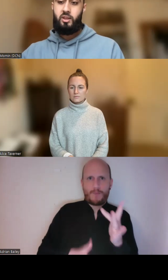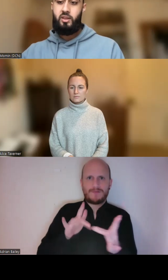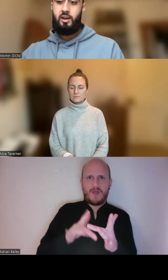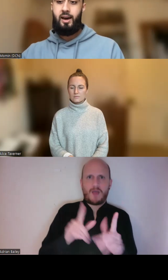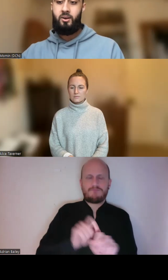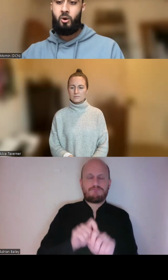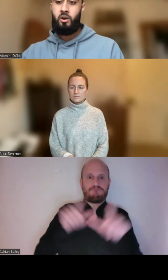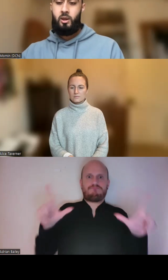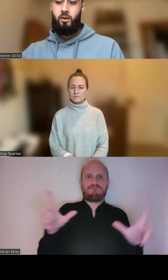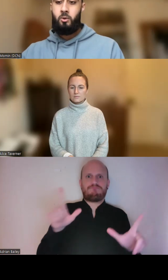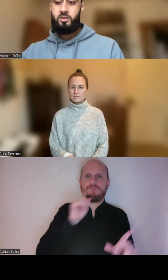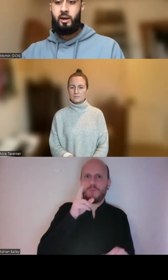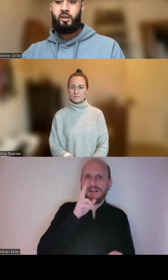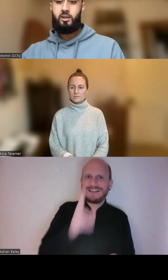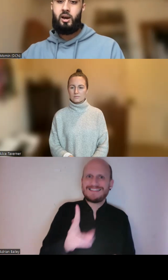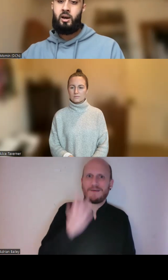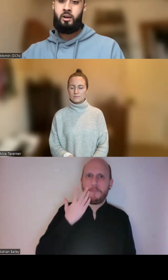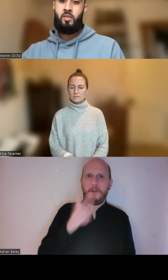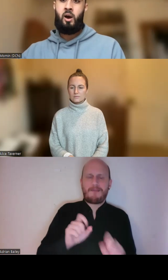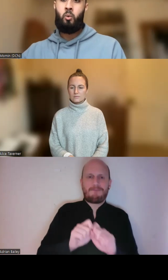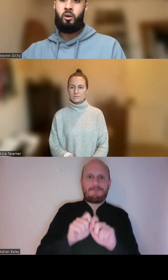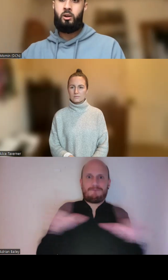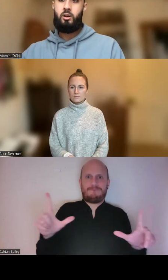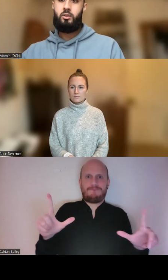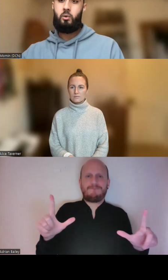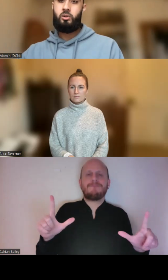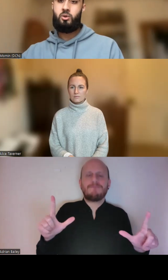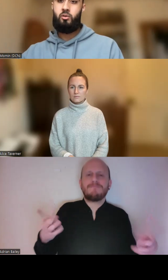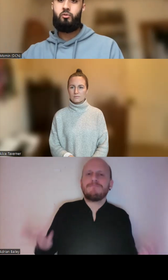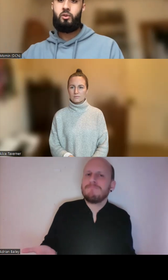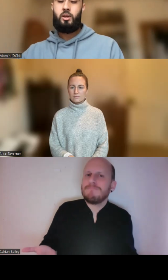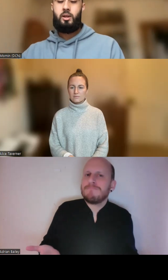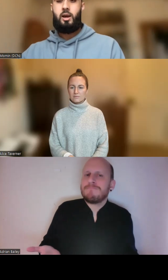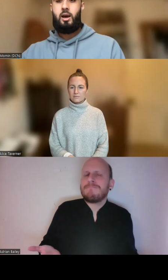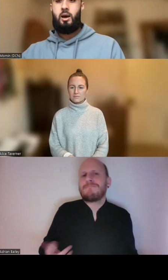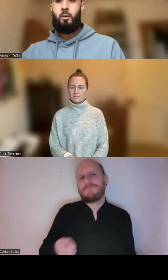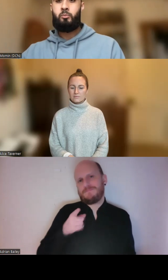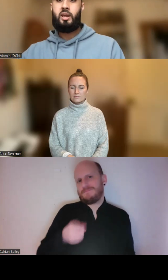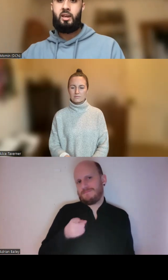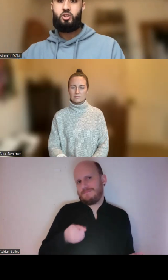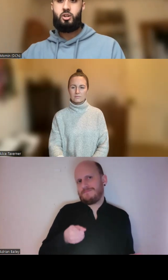that they land on looks like, and that will gauge